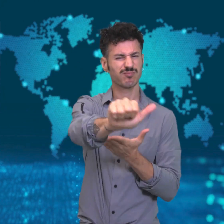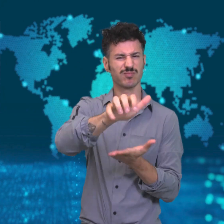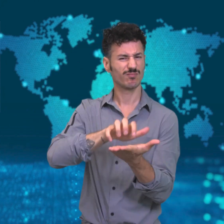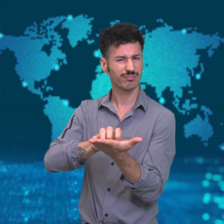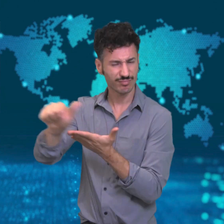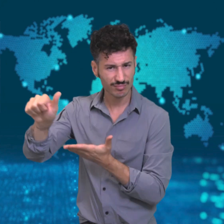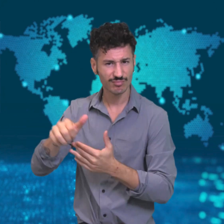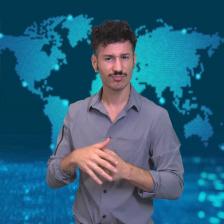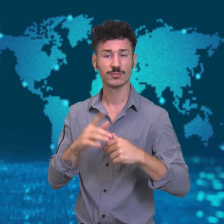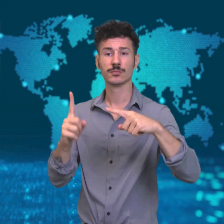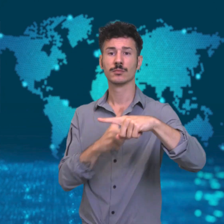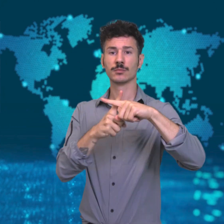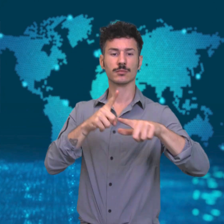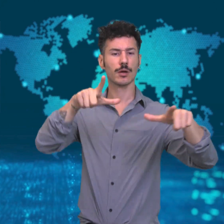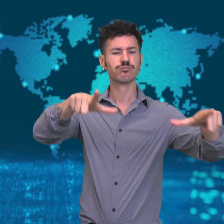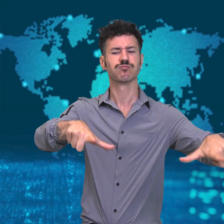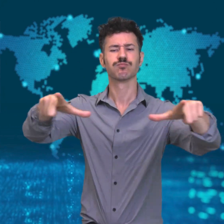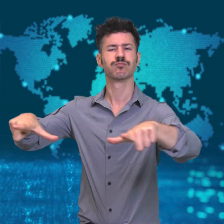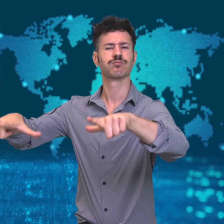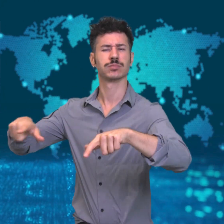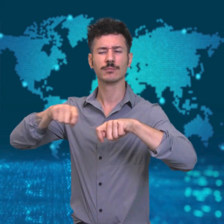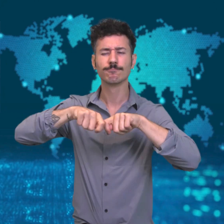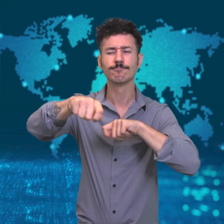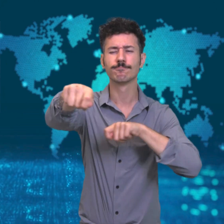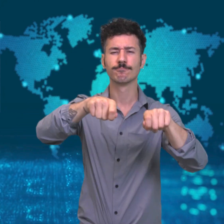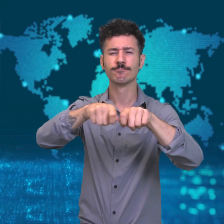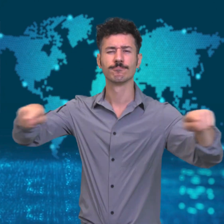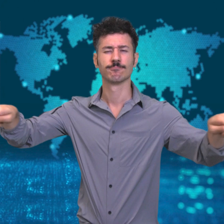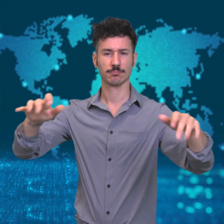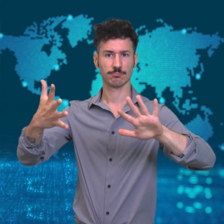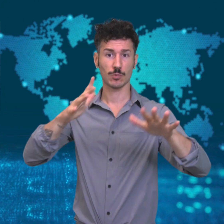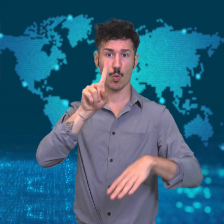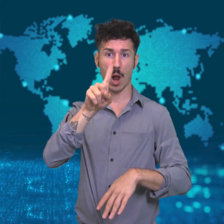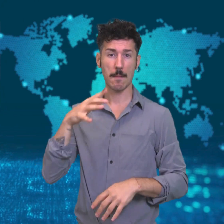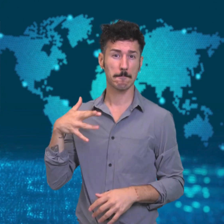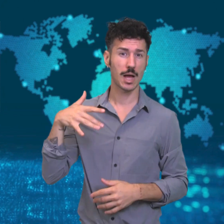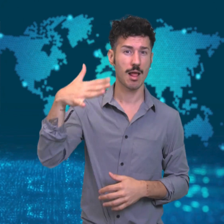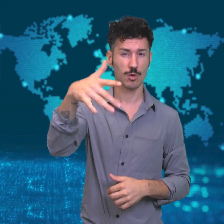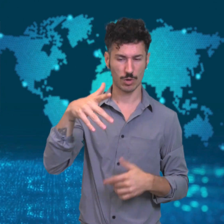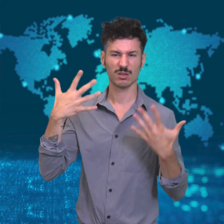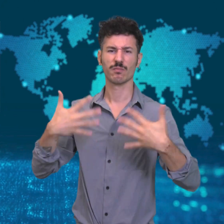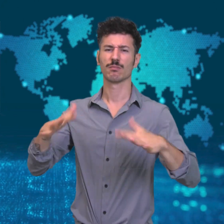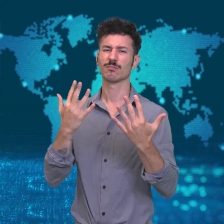Hundreds of buildings and homes have been destroyed,